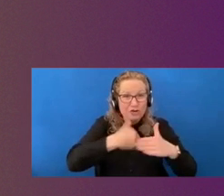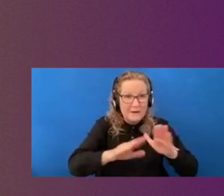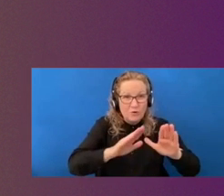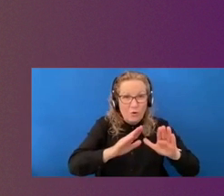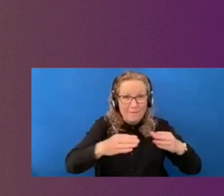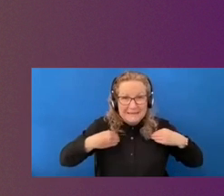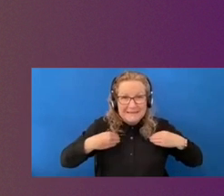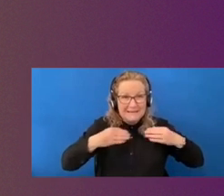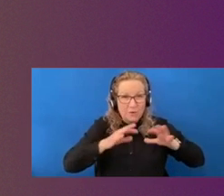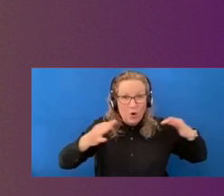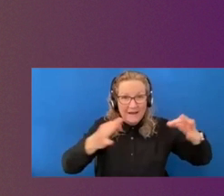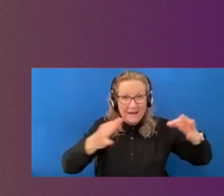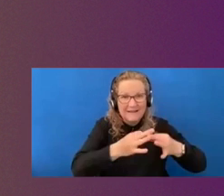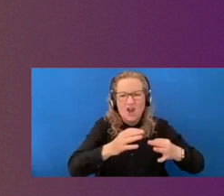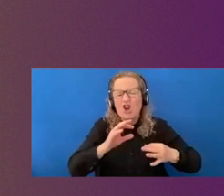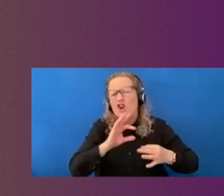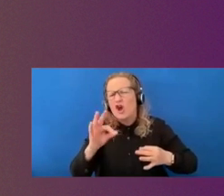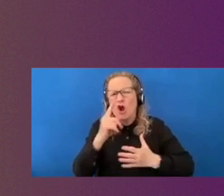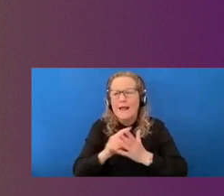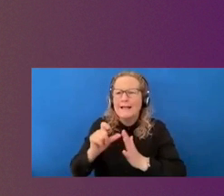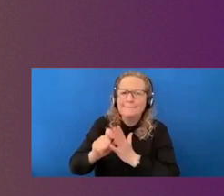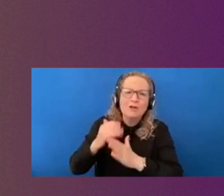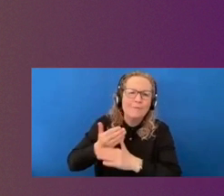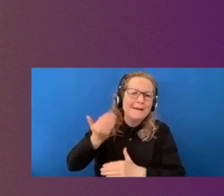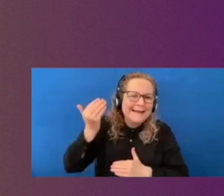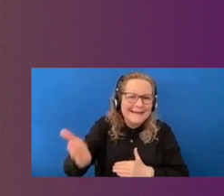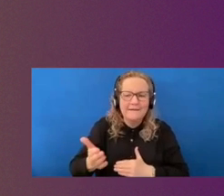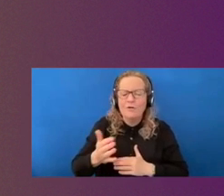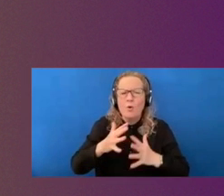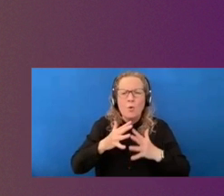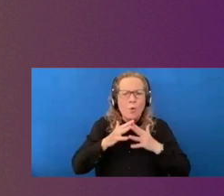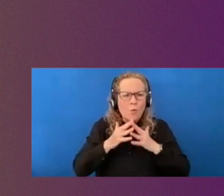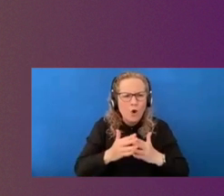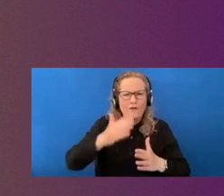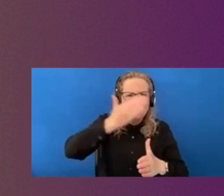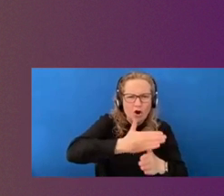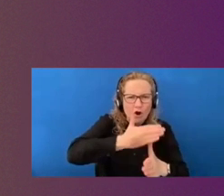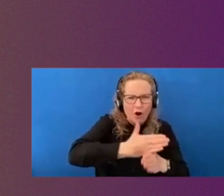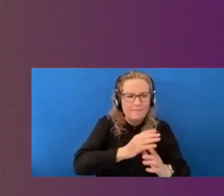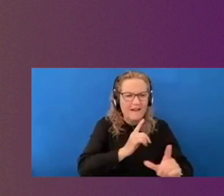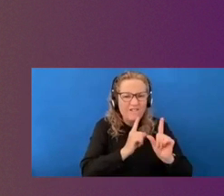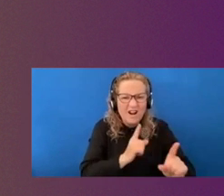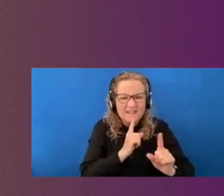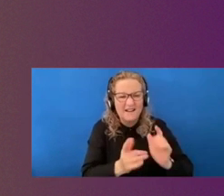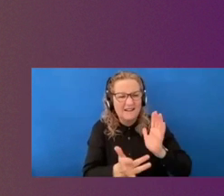in meaningful roles as decision makers strategists advisors advisors technical and operational leads